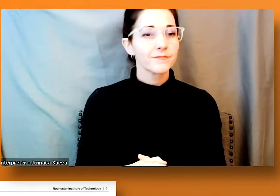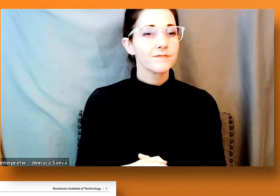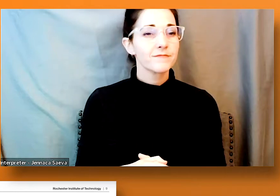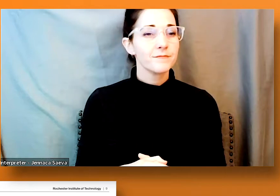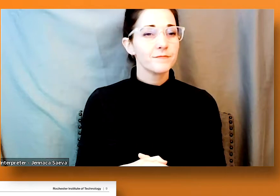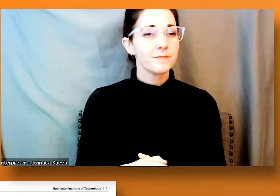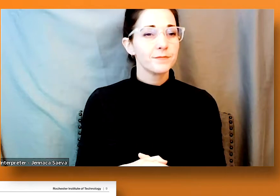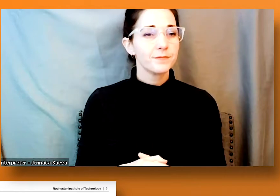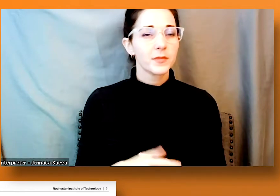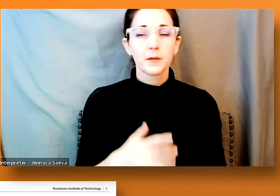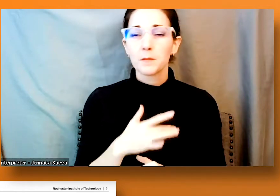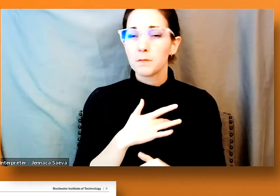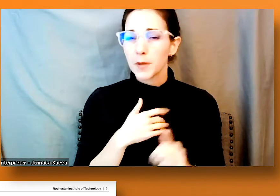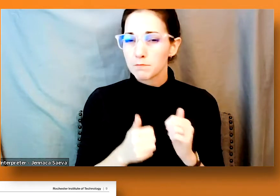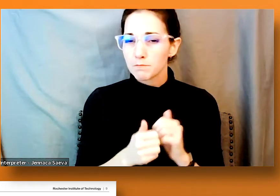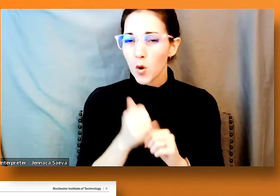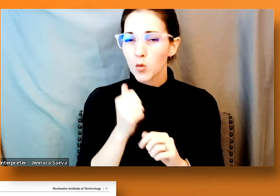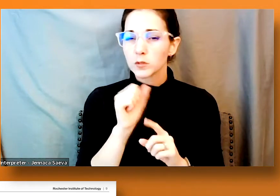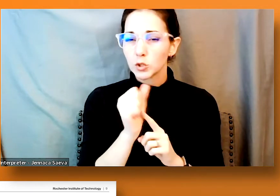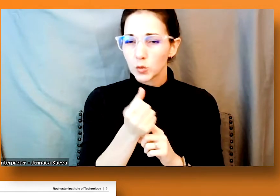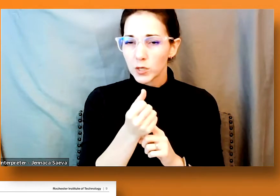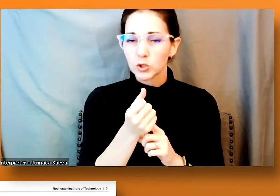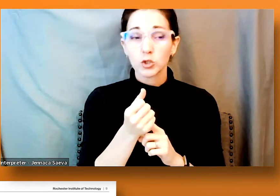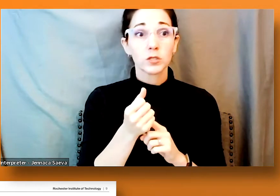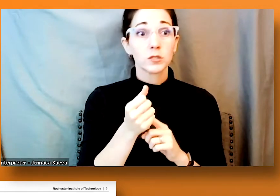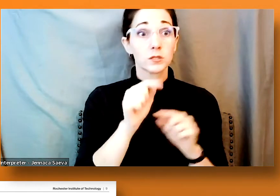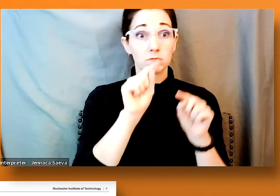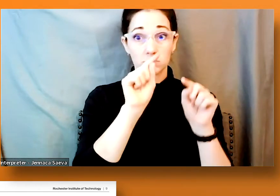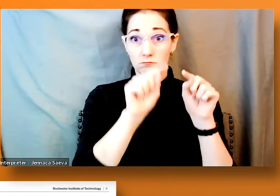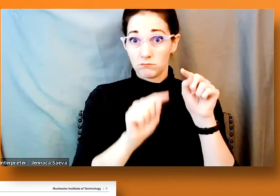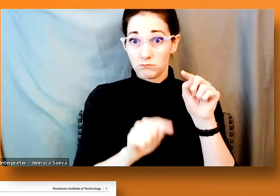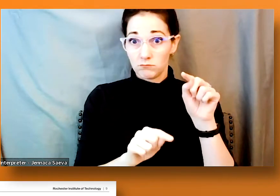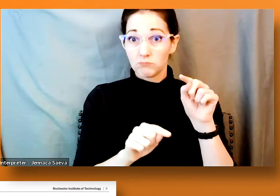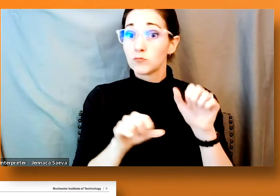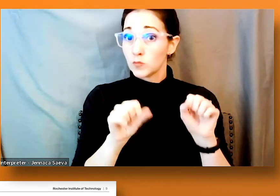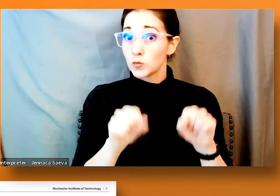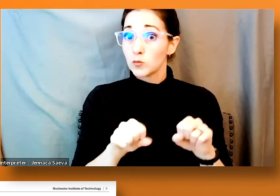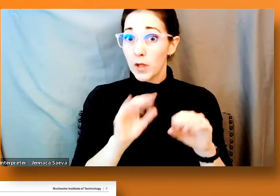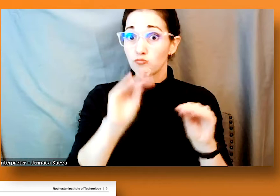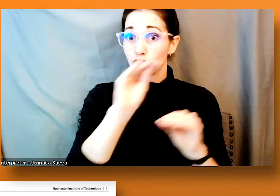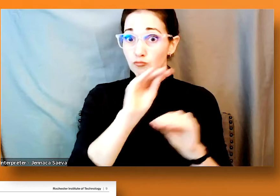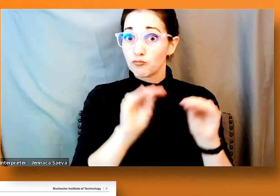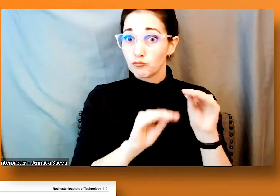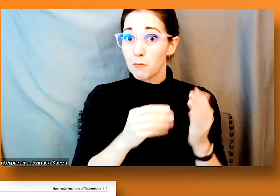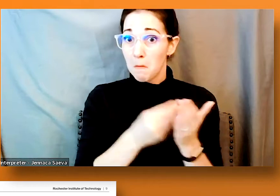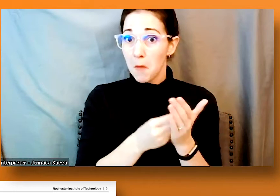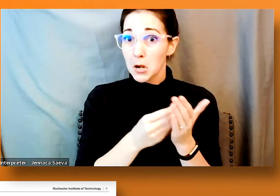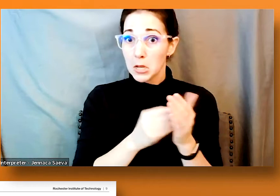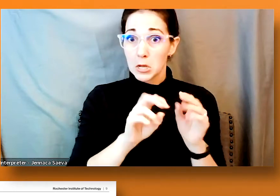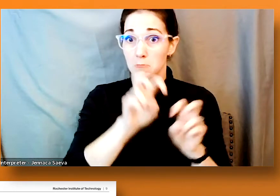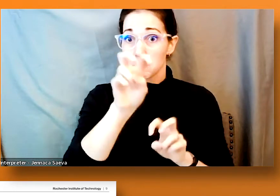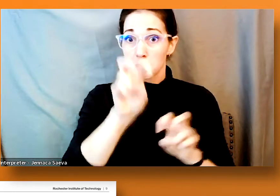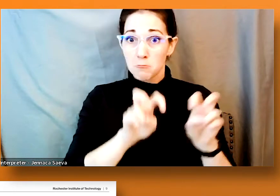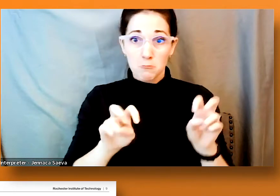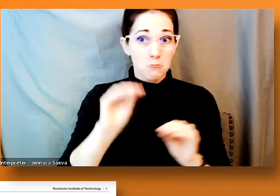In most cases, you can move money within these lines.